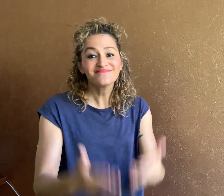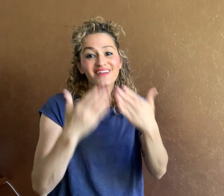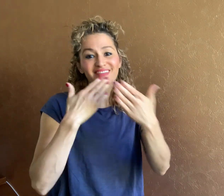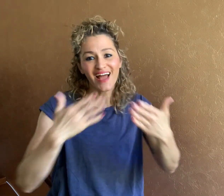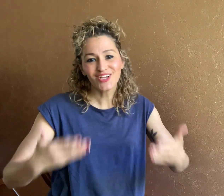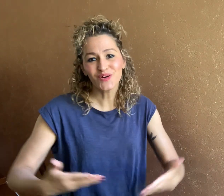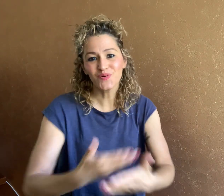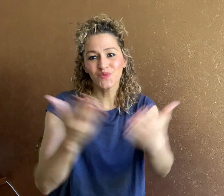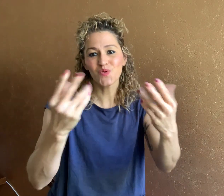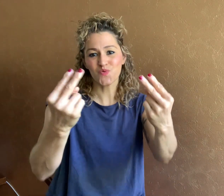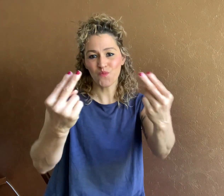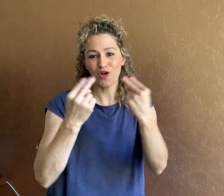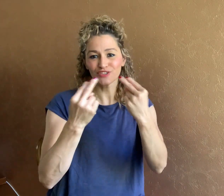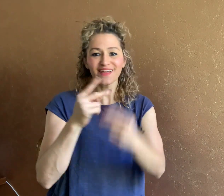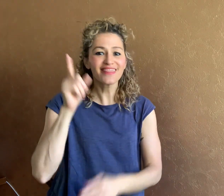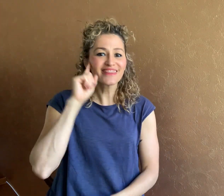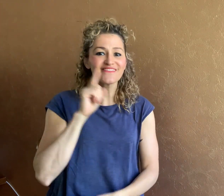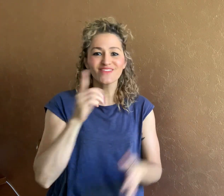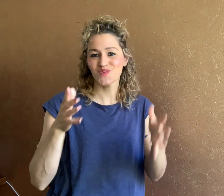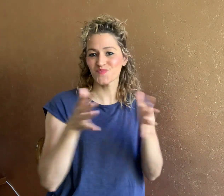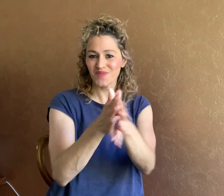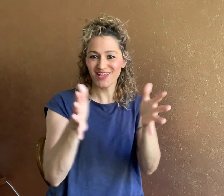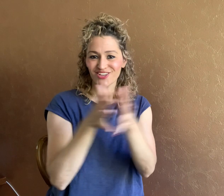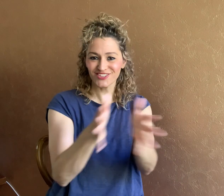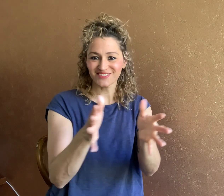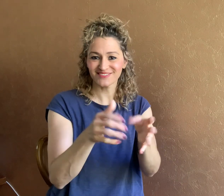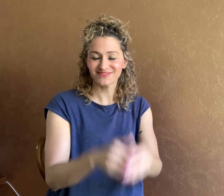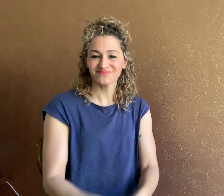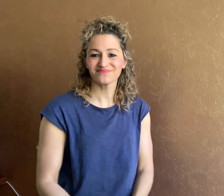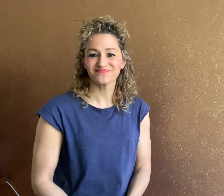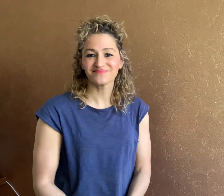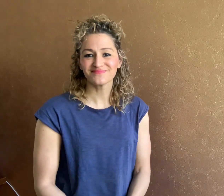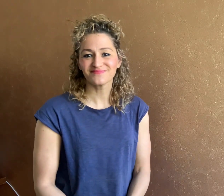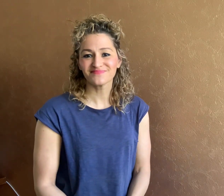Thank you for watching DeafWire.